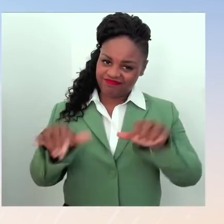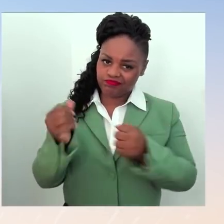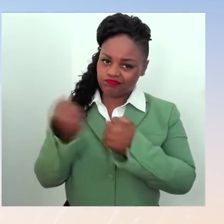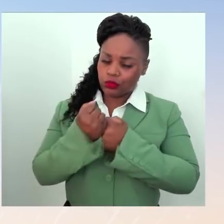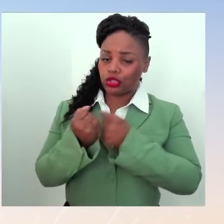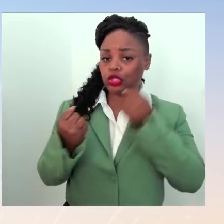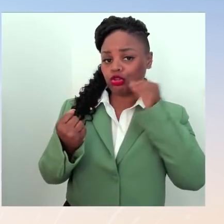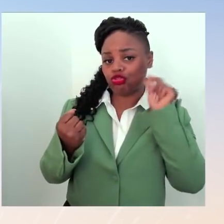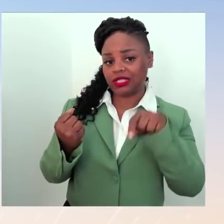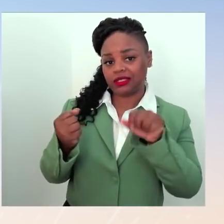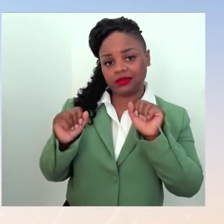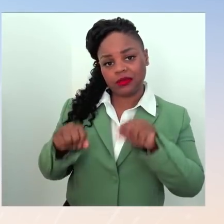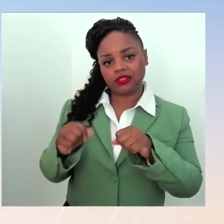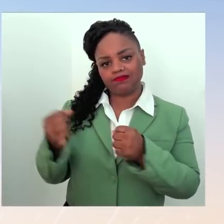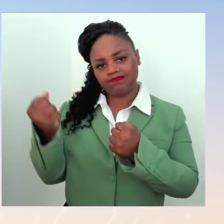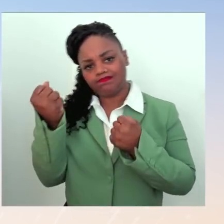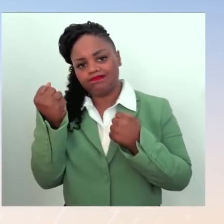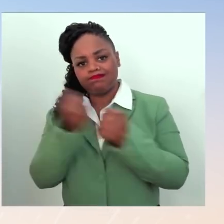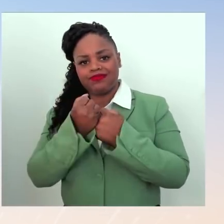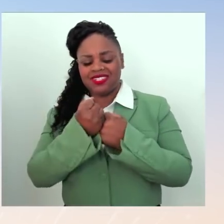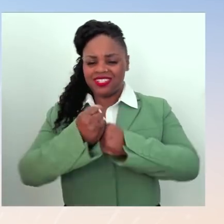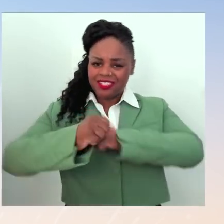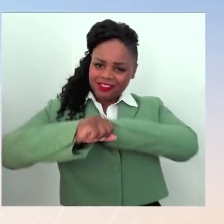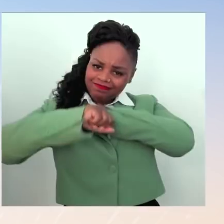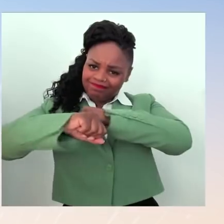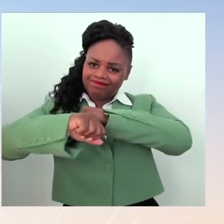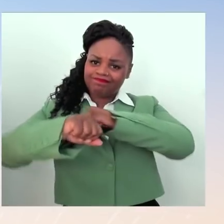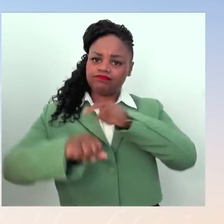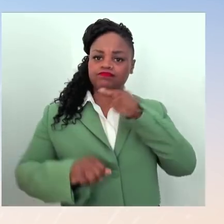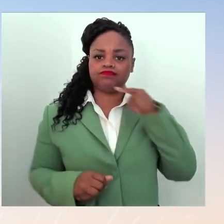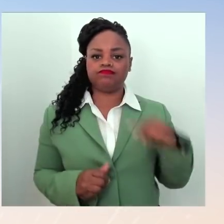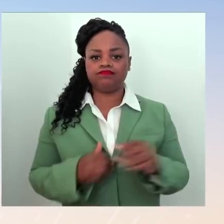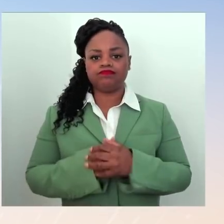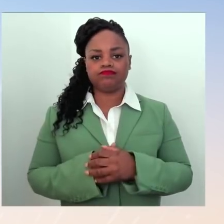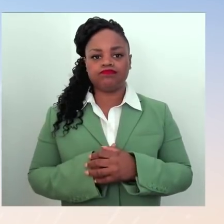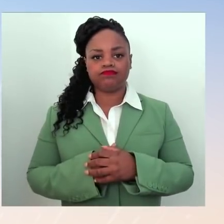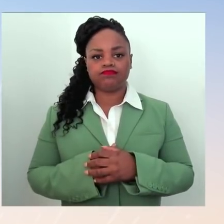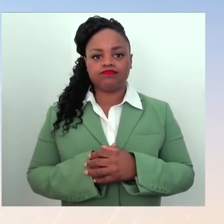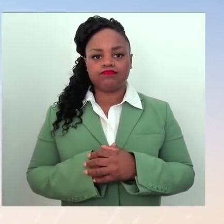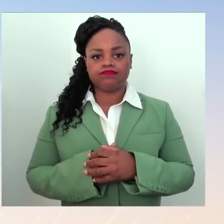Is there any concern in the White House with all these Western companies that are suspending operations with Russia